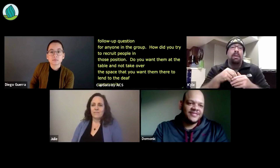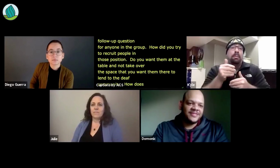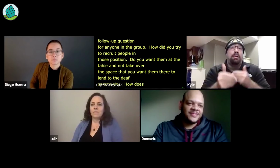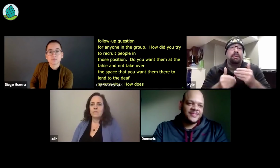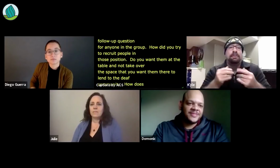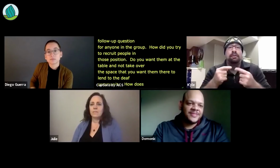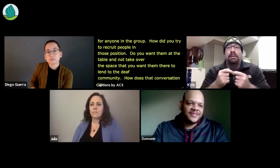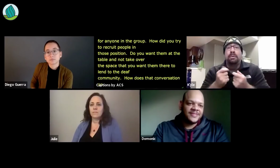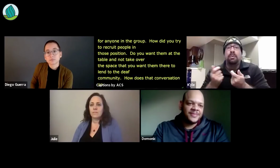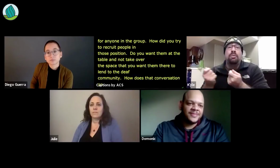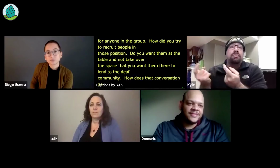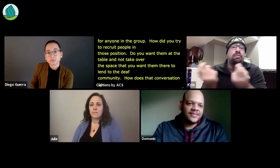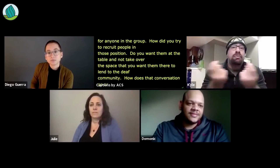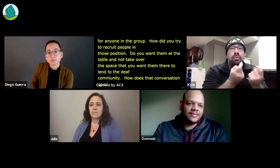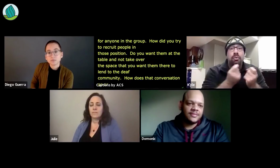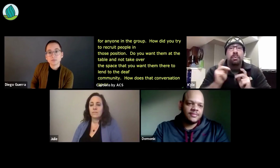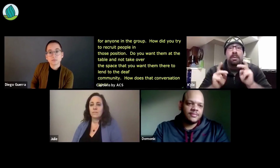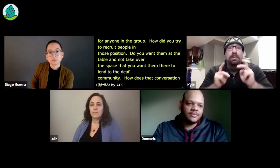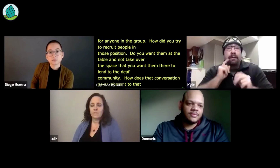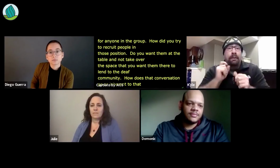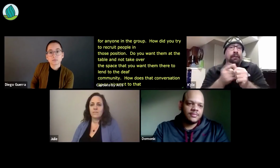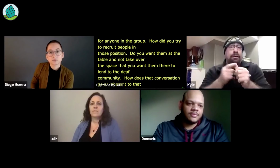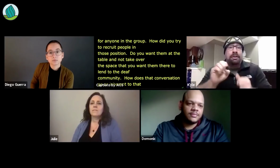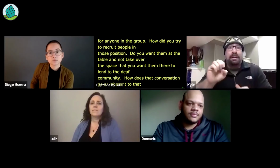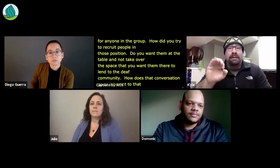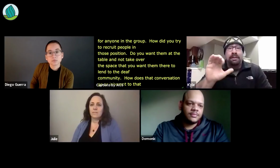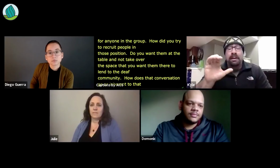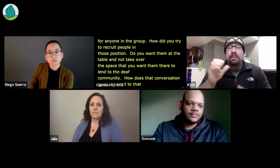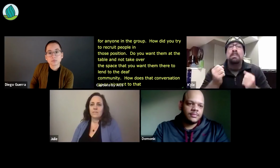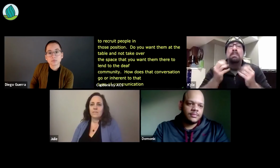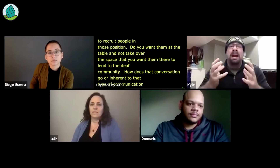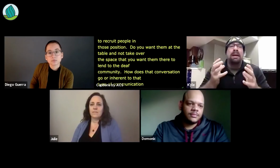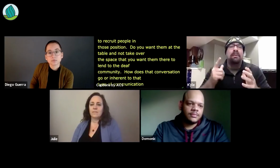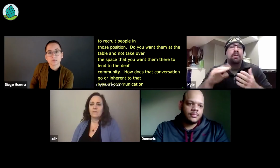This is Kyle. I'm happy to answer that. We recruited folks for the first meeting,